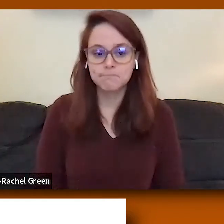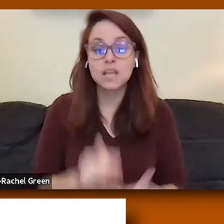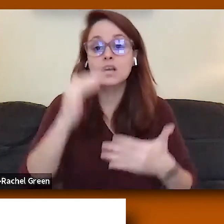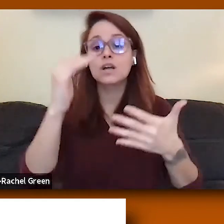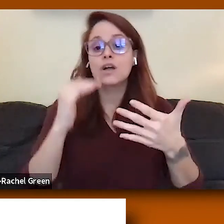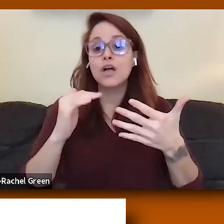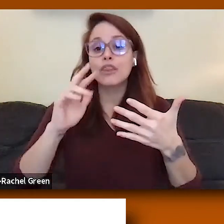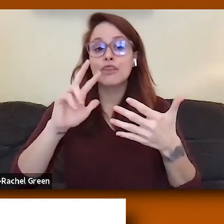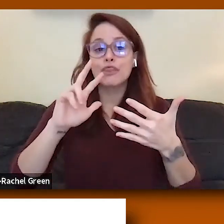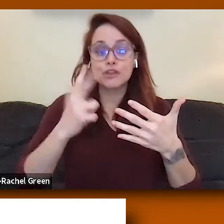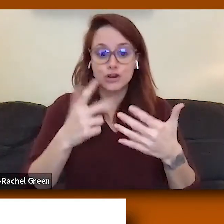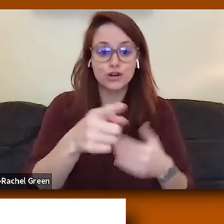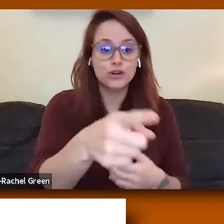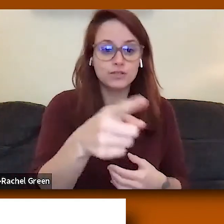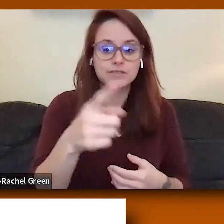The third criteria is innovation.